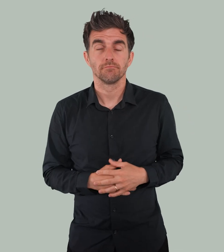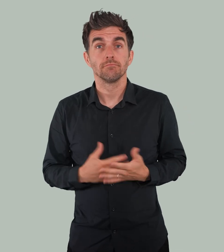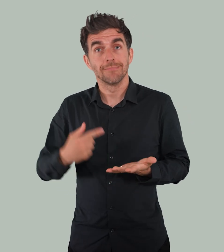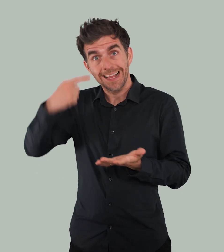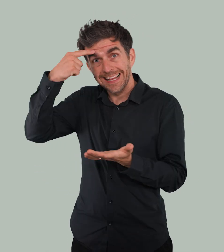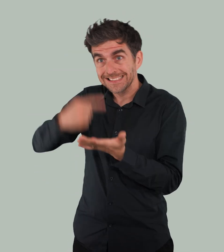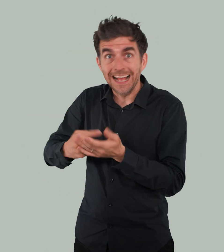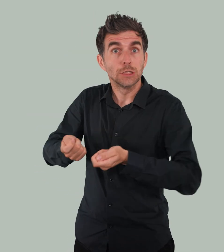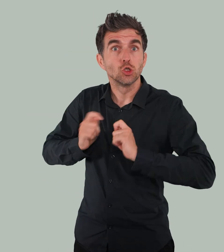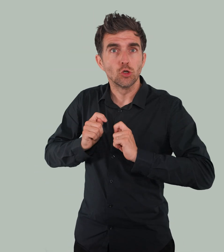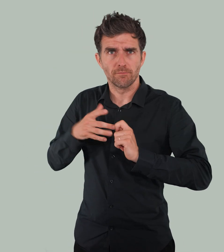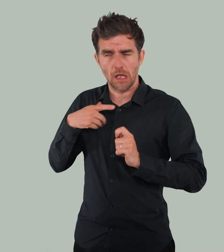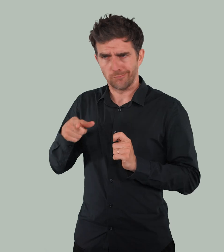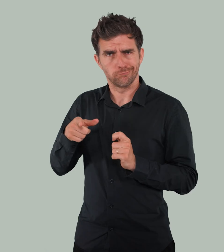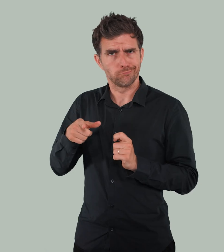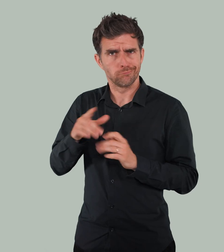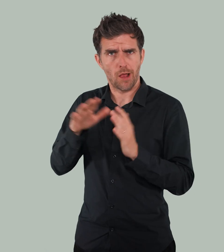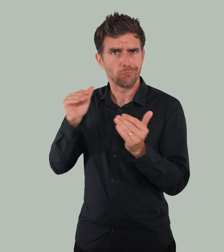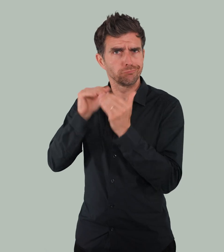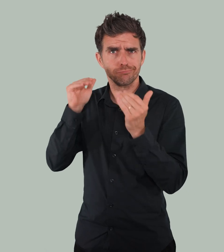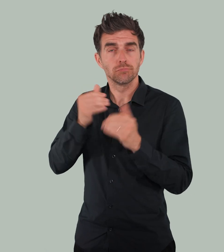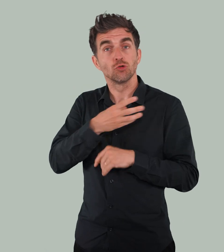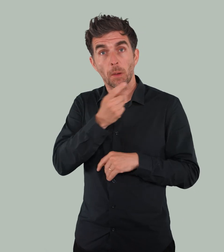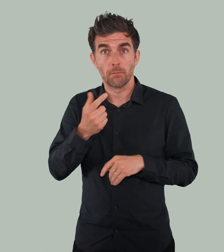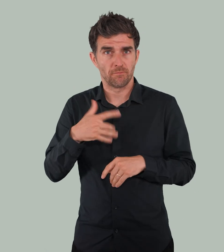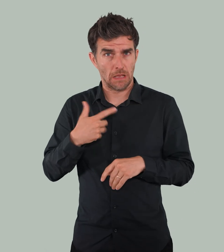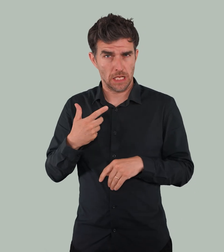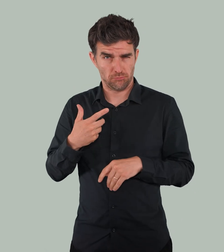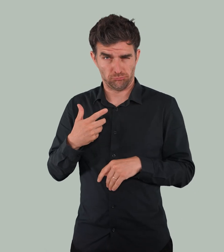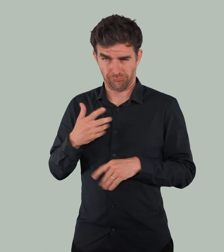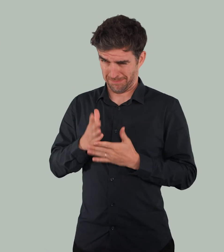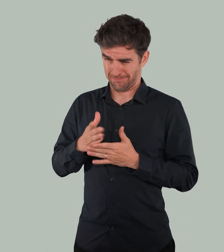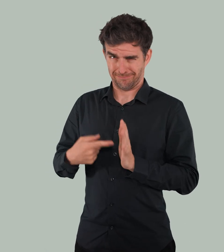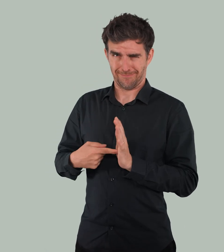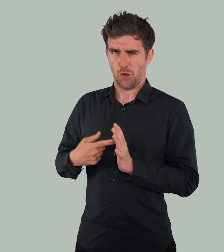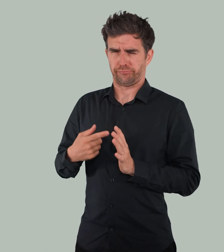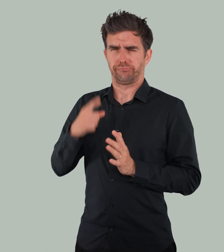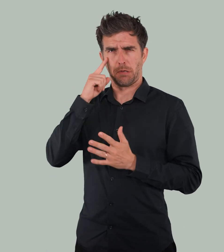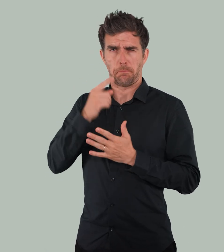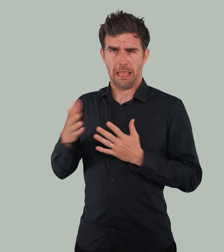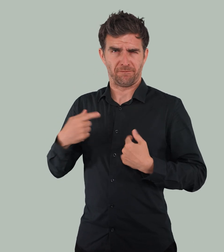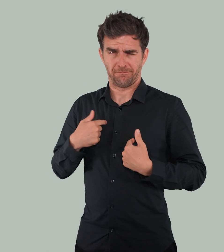Misrepresentation in decisions: Some respondents report feeling misrepresented or not believed and